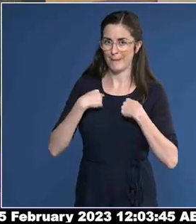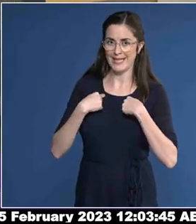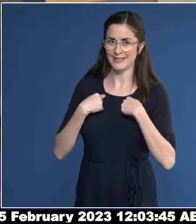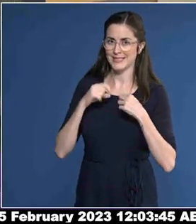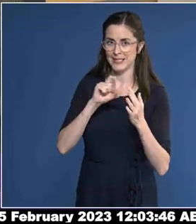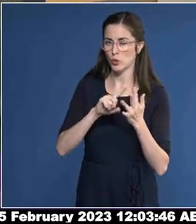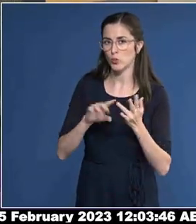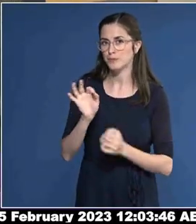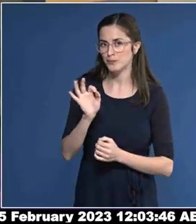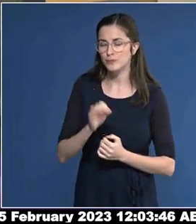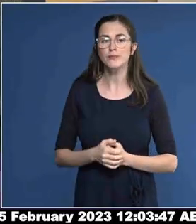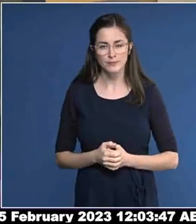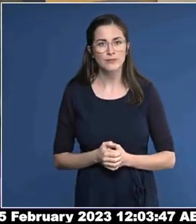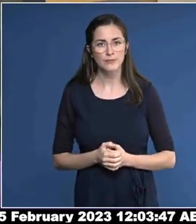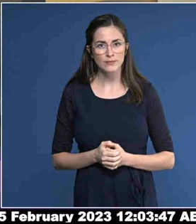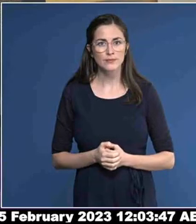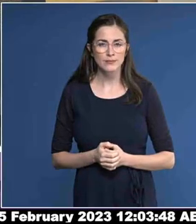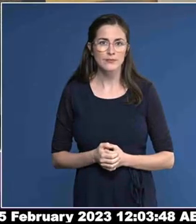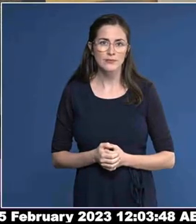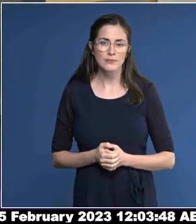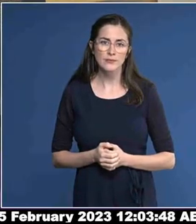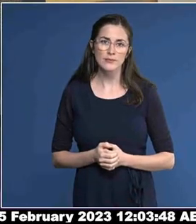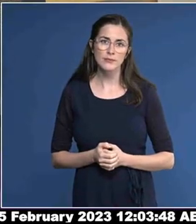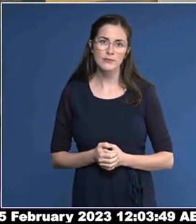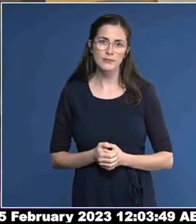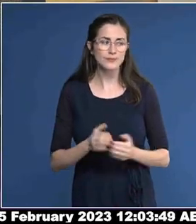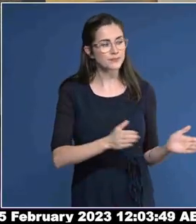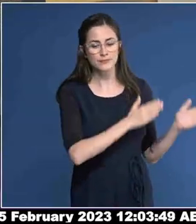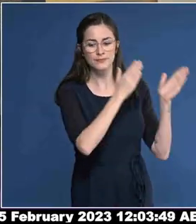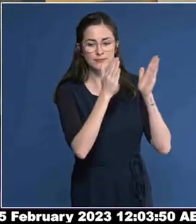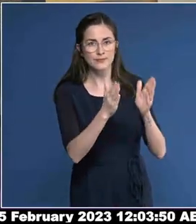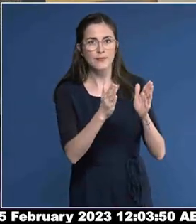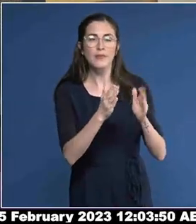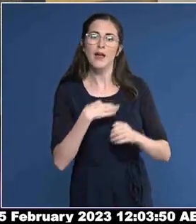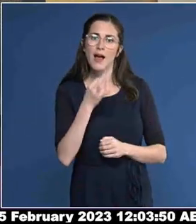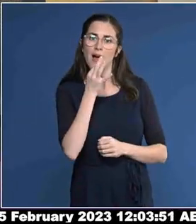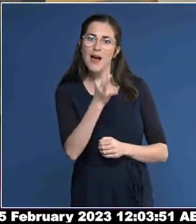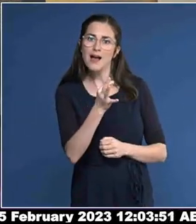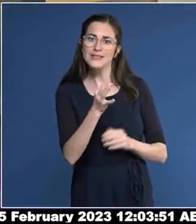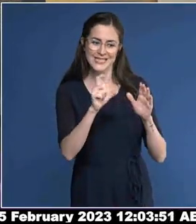Now, Ms Berry, can I turn to you. You're the CEO of Disability Trust.